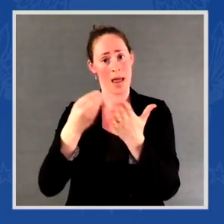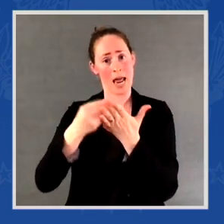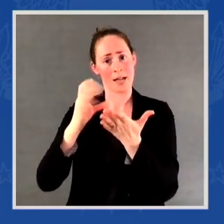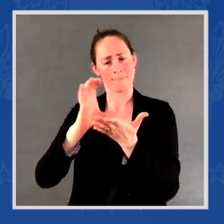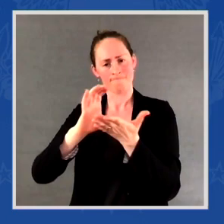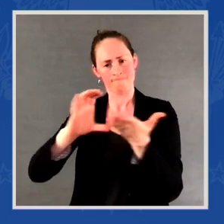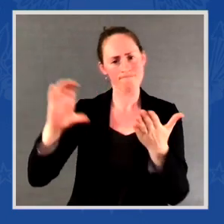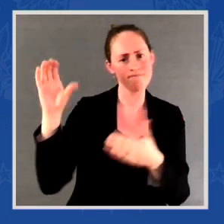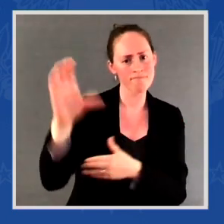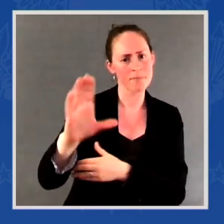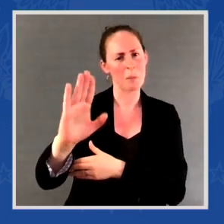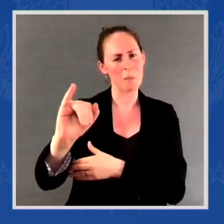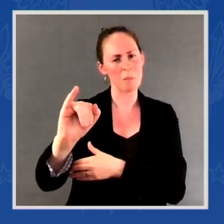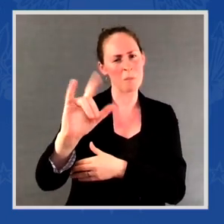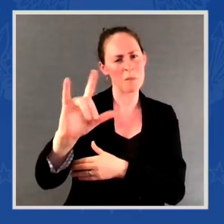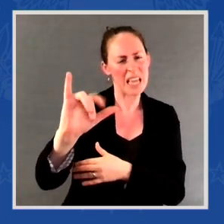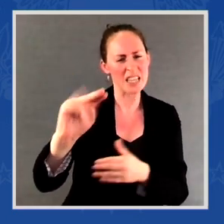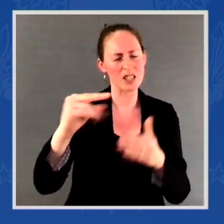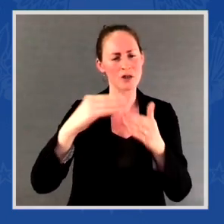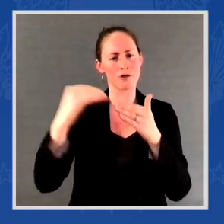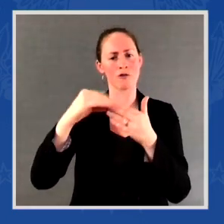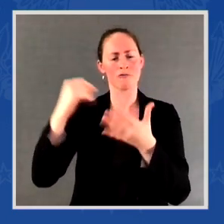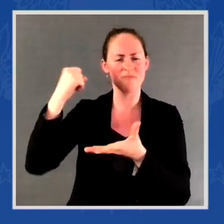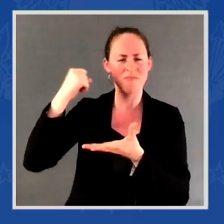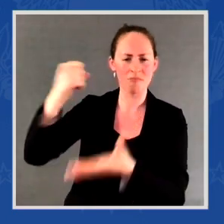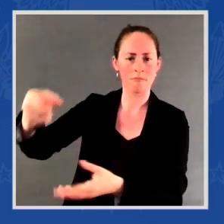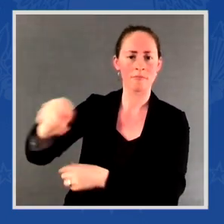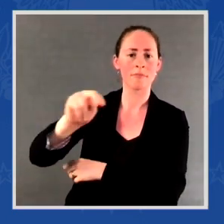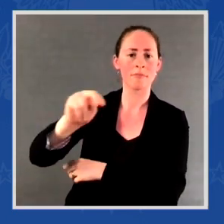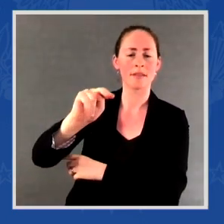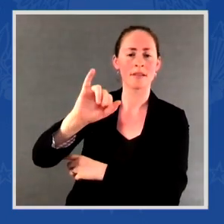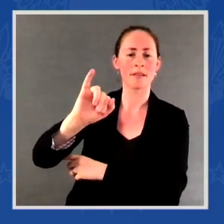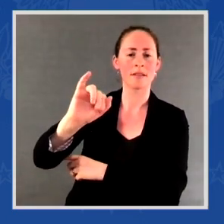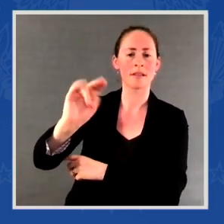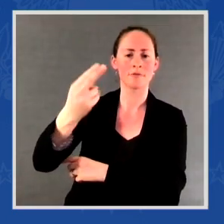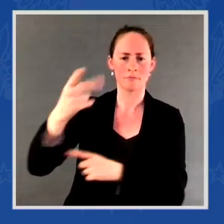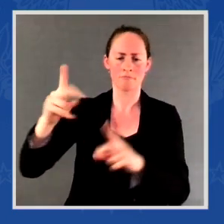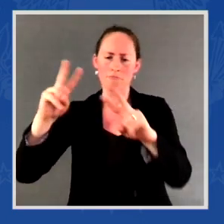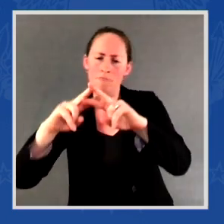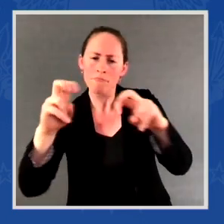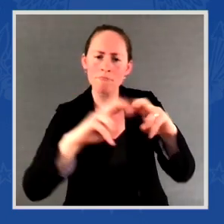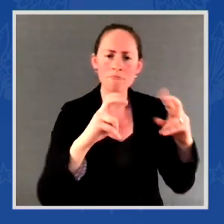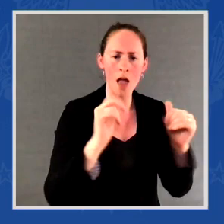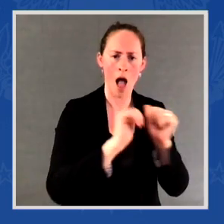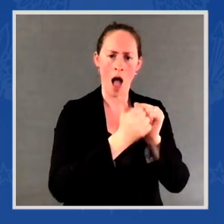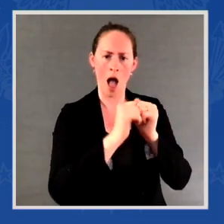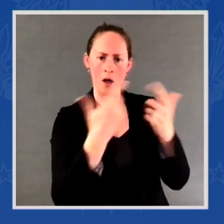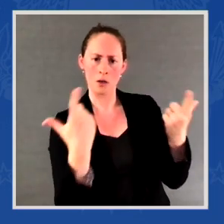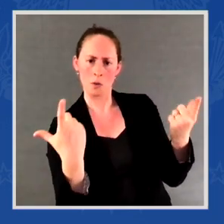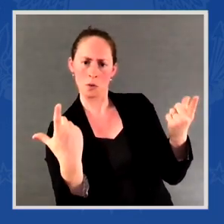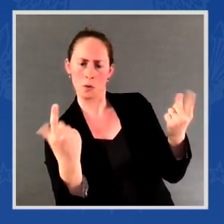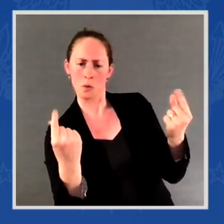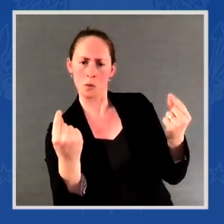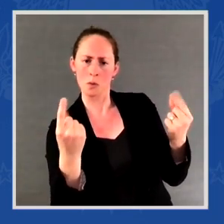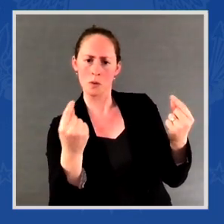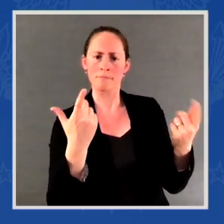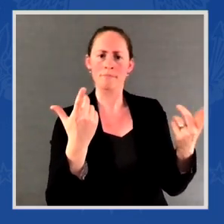focusing on new ways to deal with obesity, diabetes, Alzheimers, and cancer.